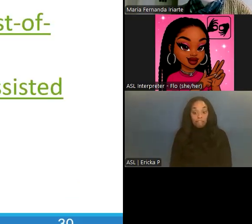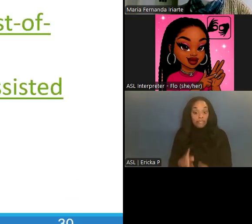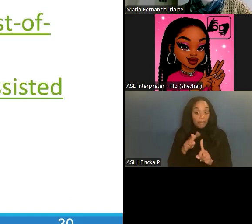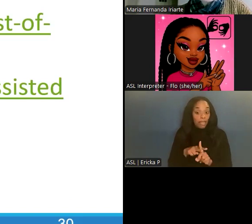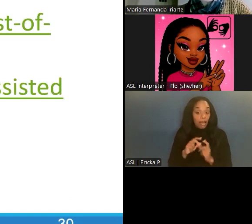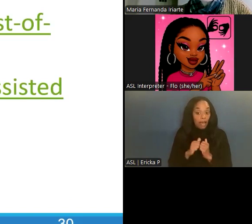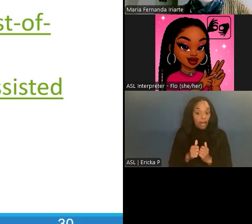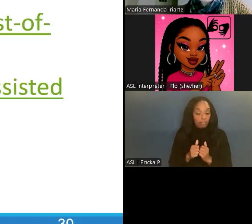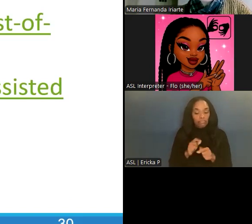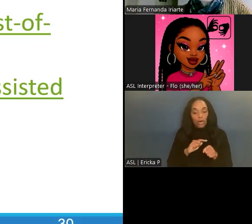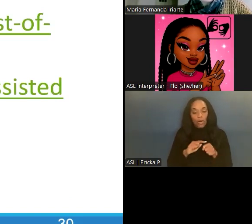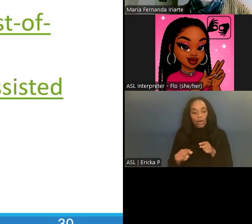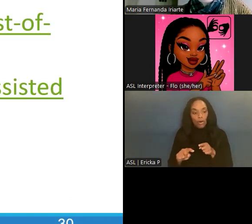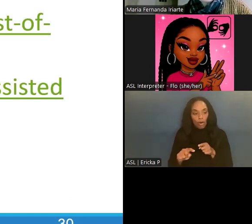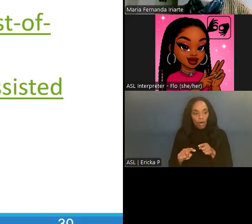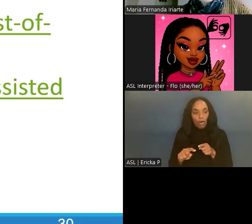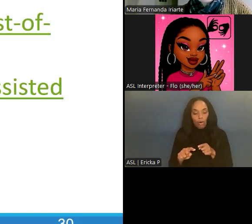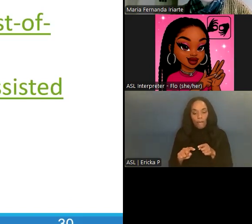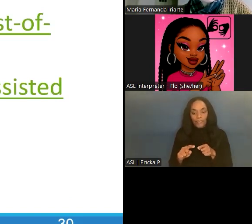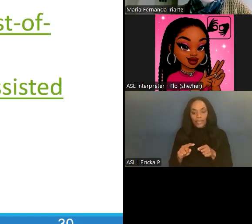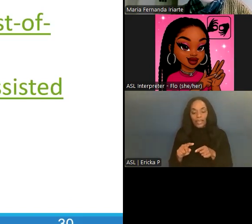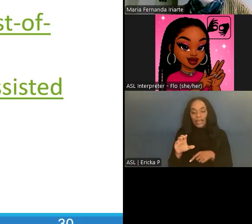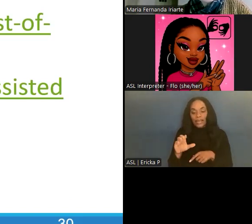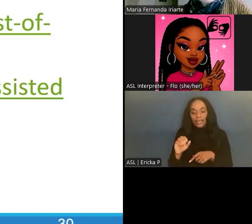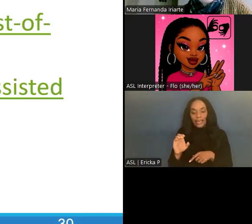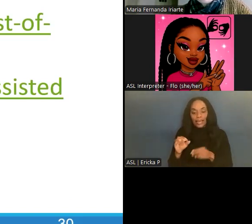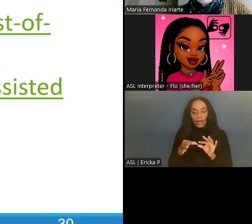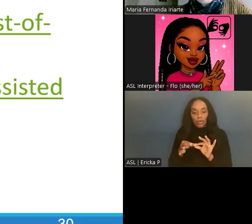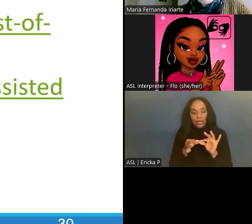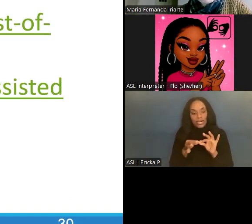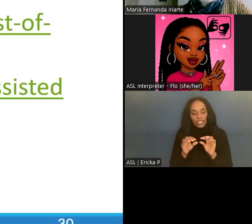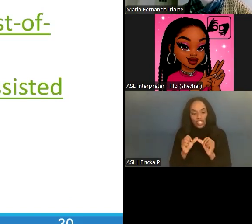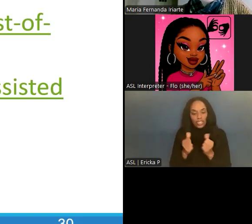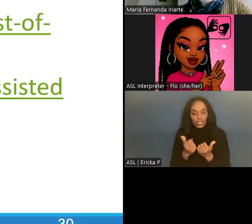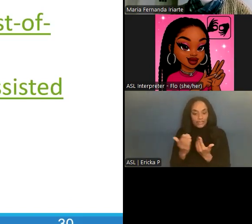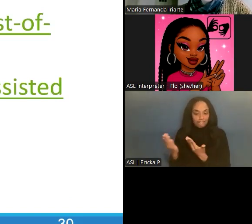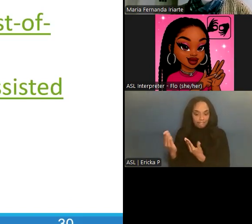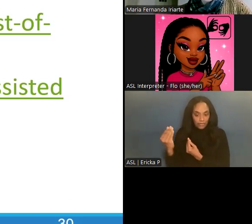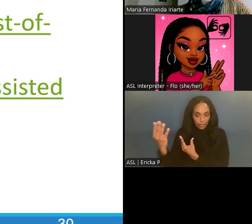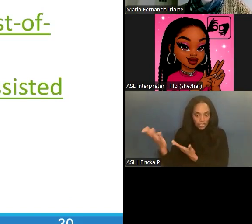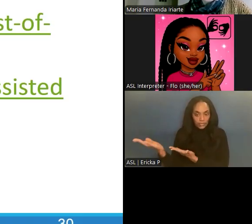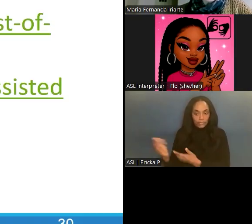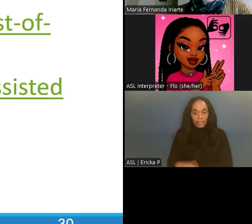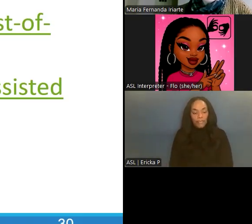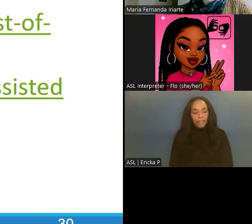You call the Care Coordination Agency and the information is here. So you you notice that